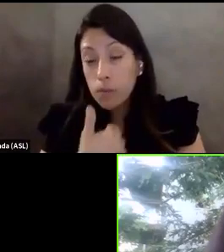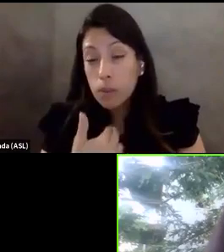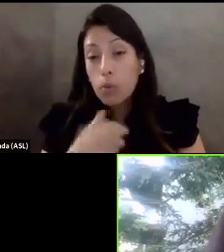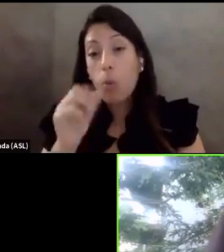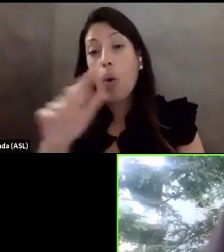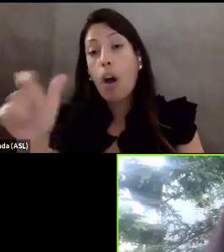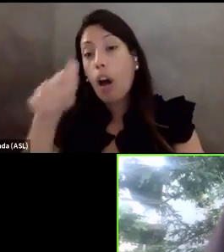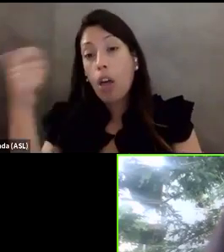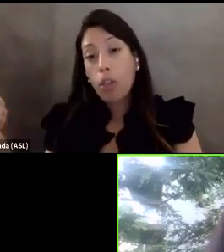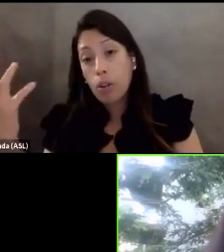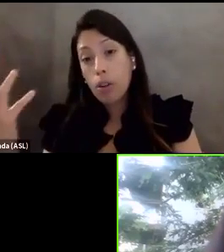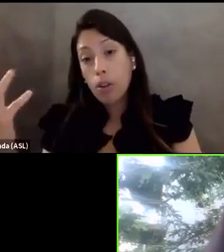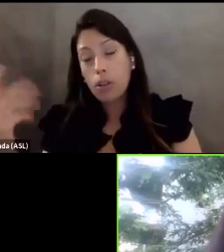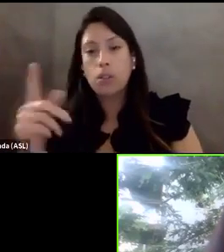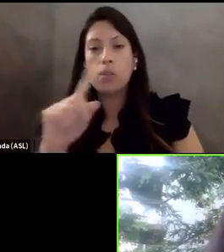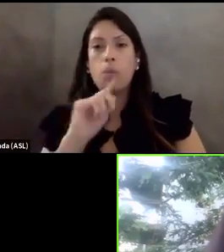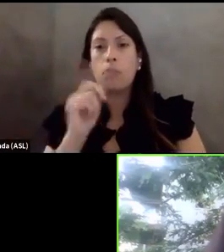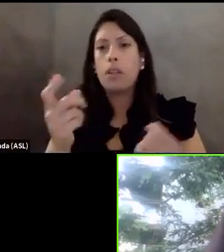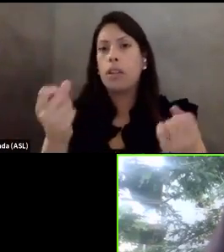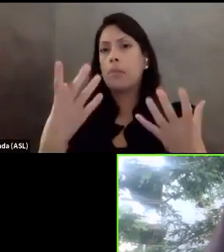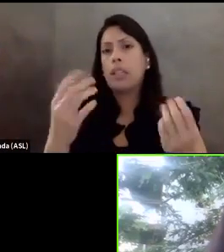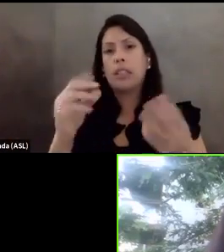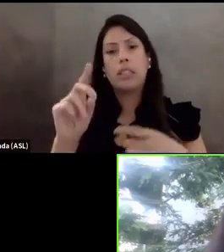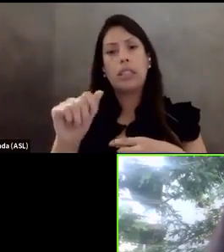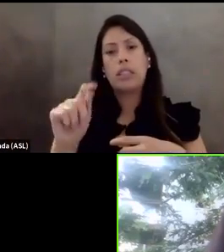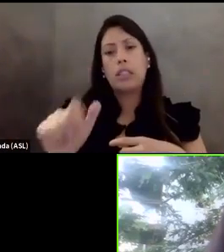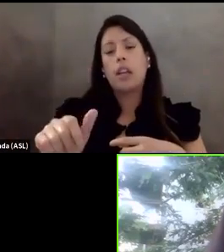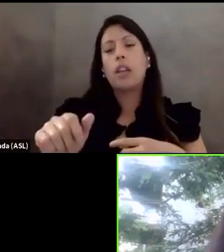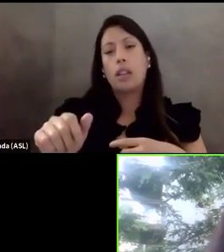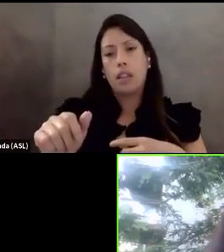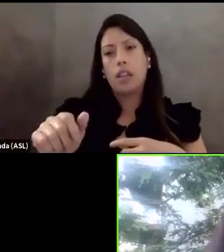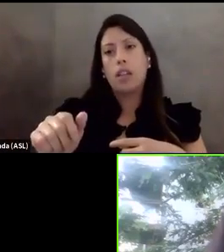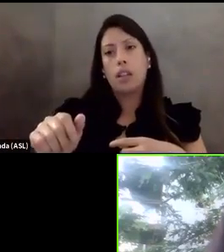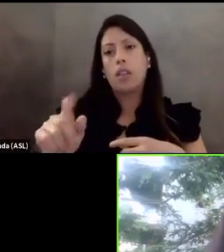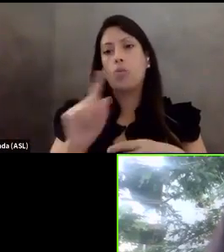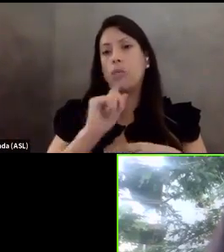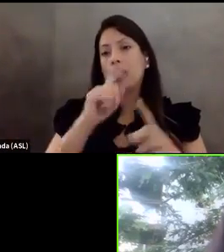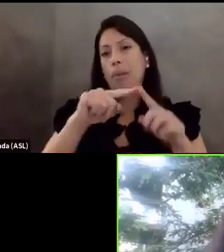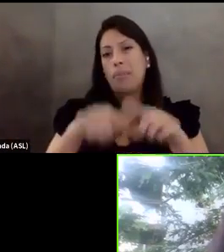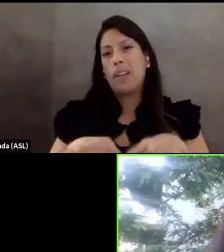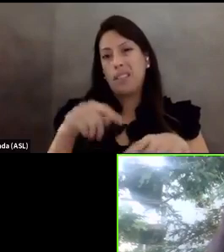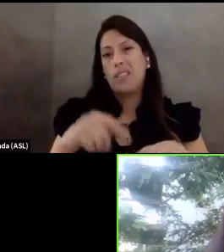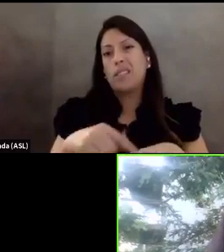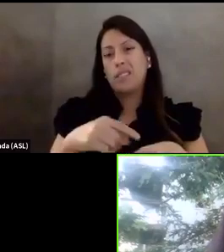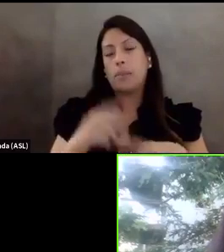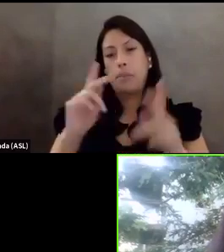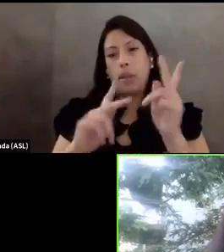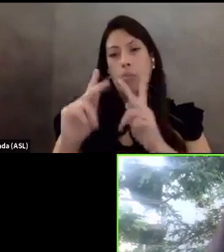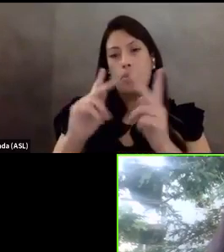So a lot of data that we collect depends completely on people giving us information.